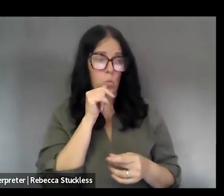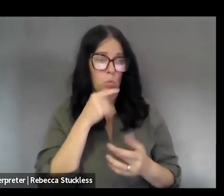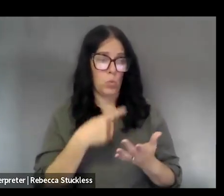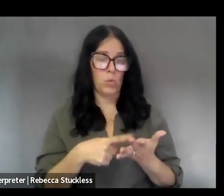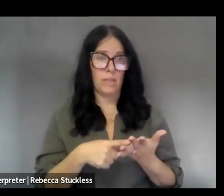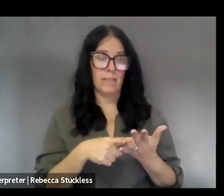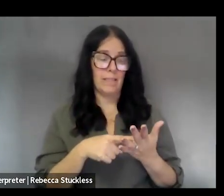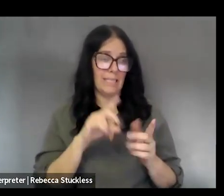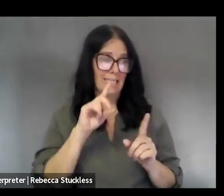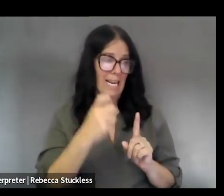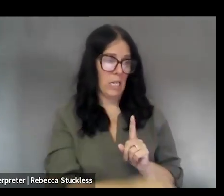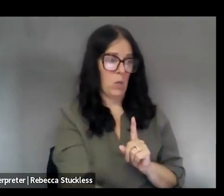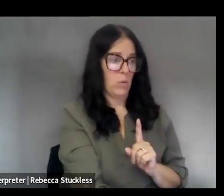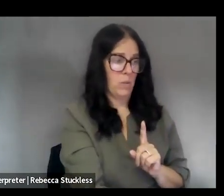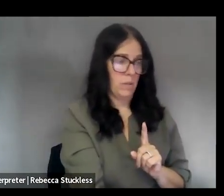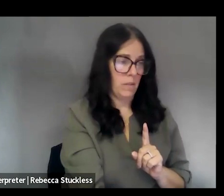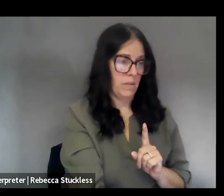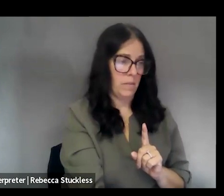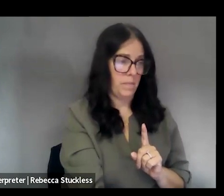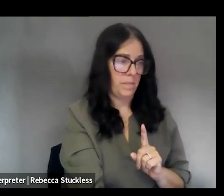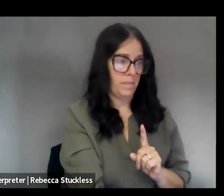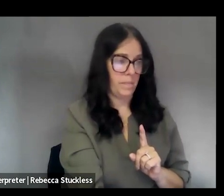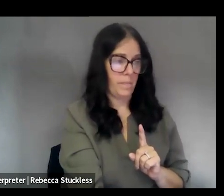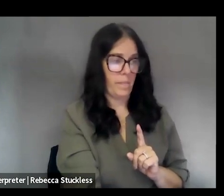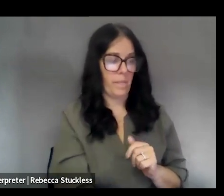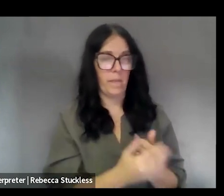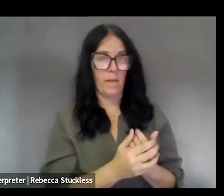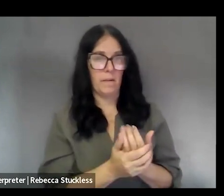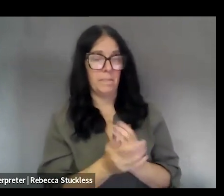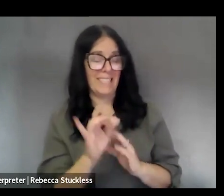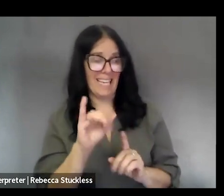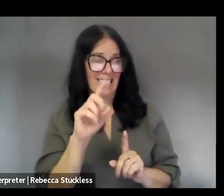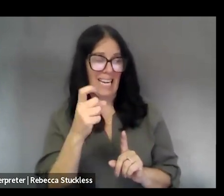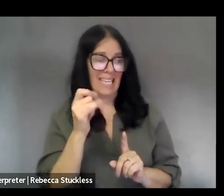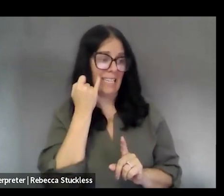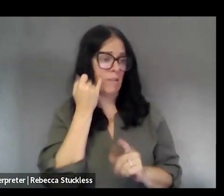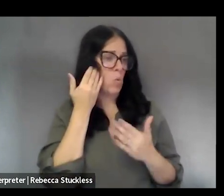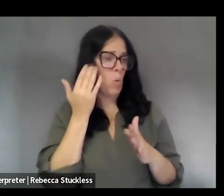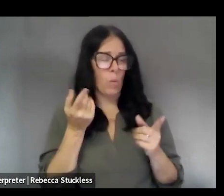diagnosis - if you don't know what's going on, I mean you know what's going on in your